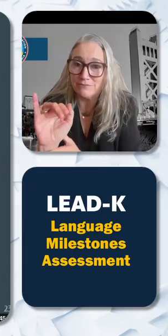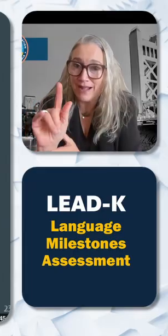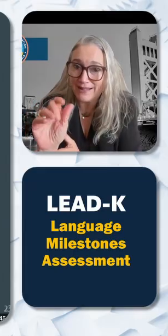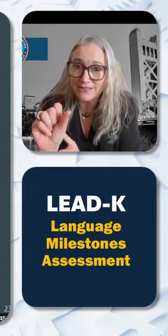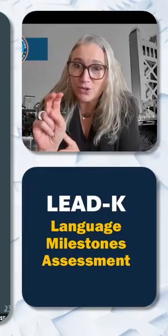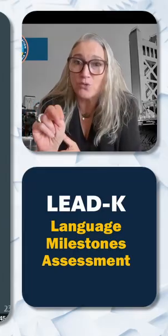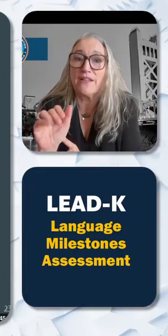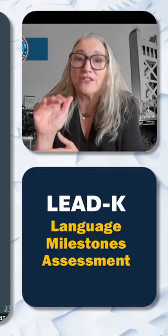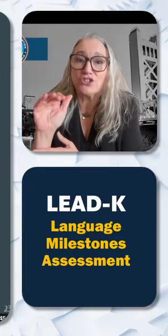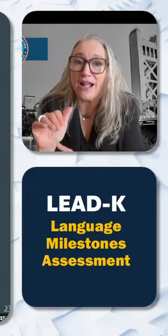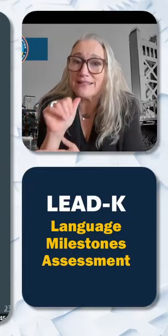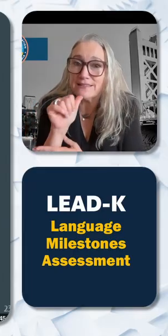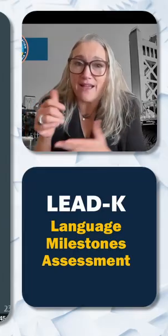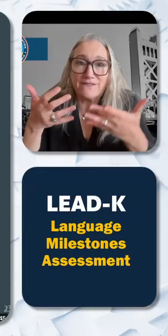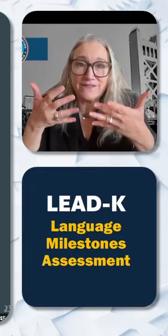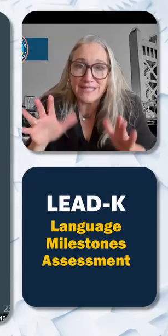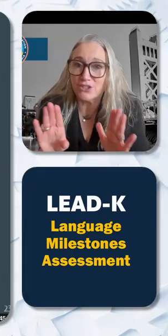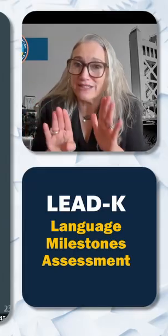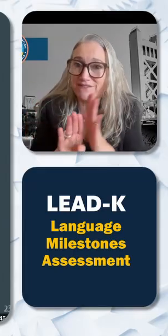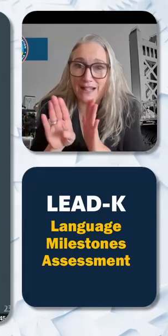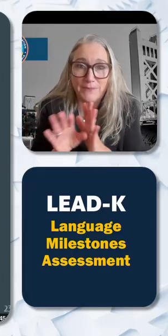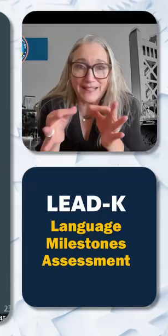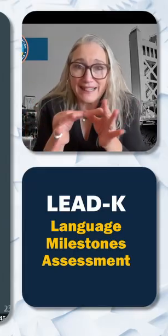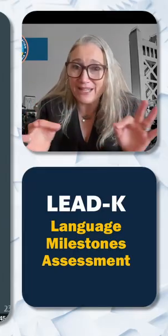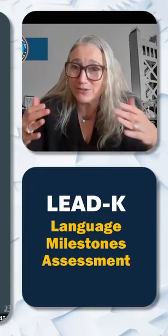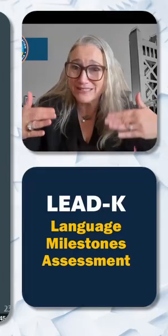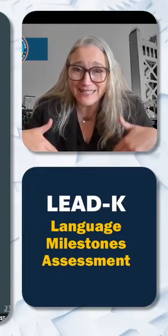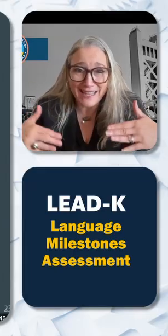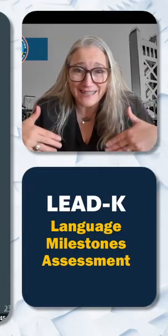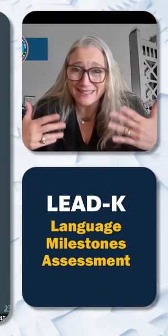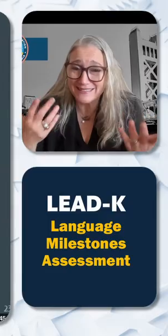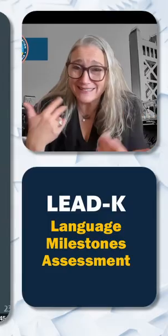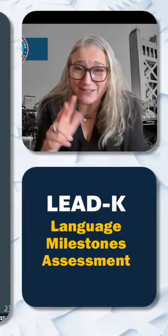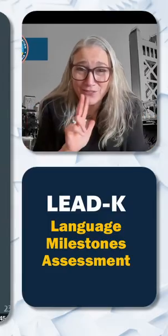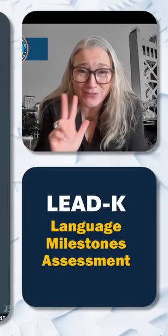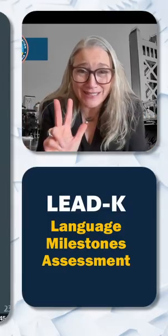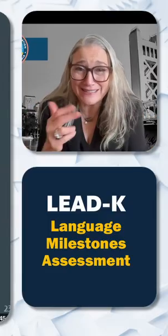you have SB 210, you have the language milestones, the child is not done developing